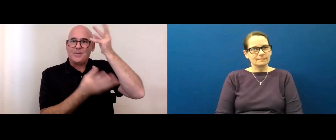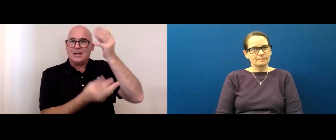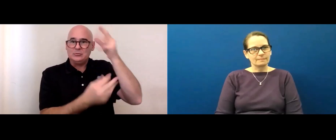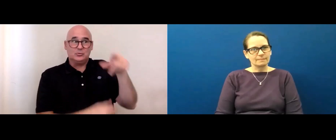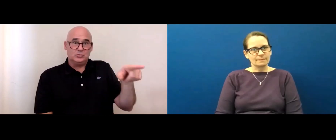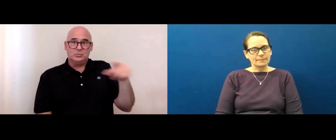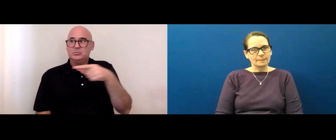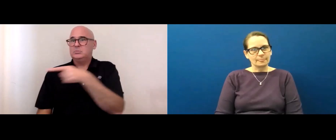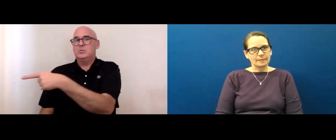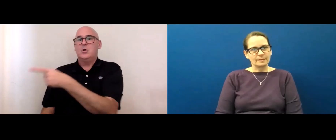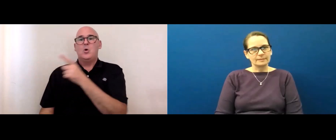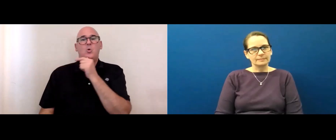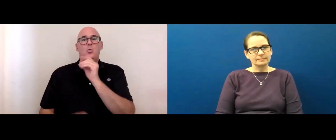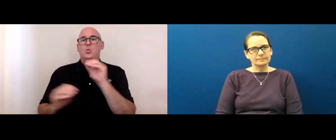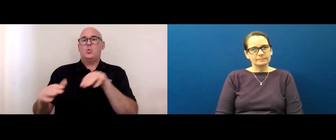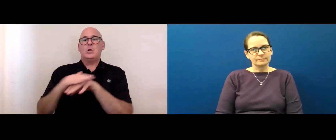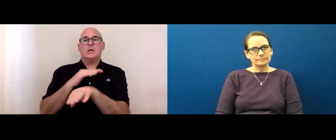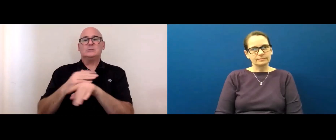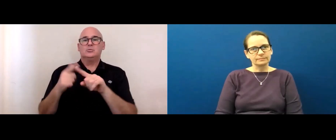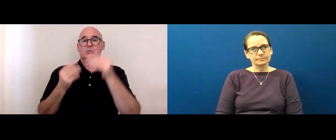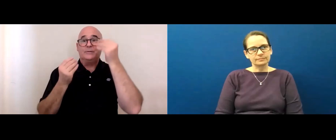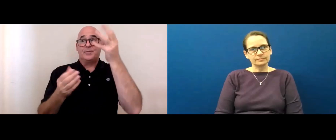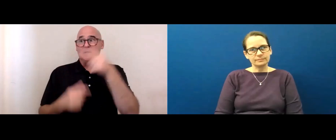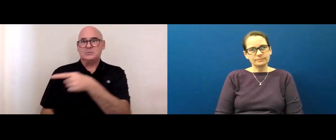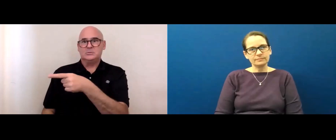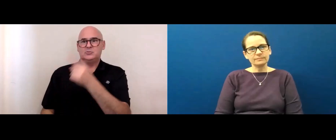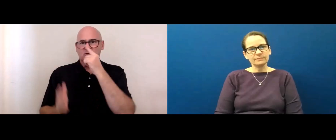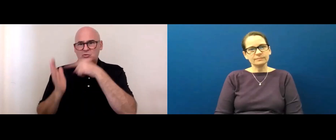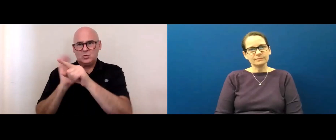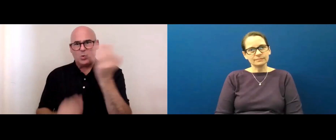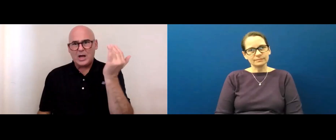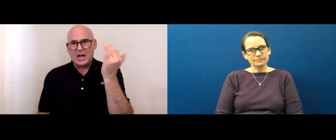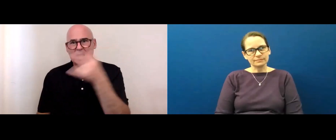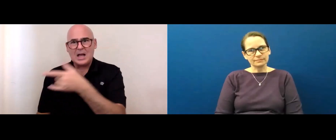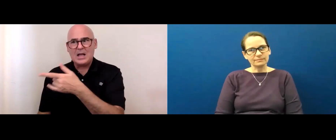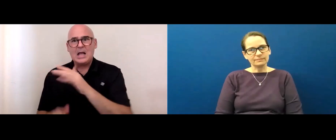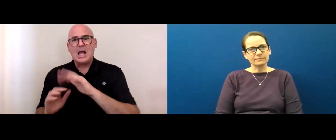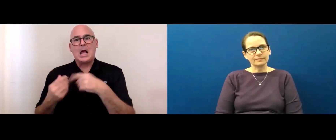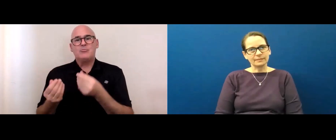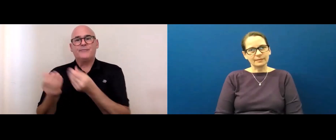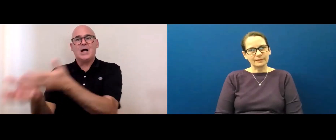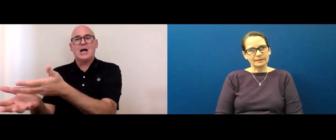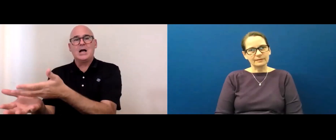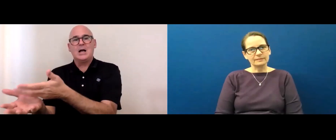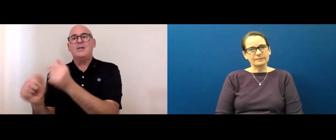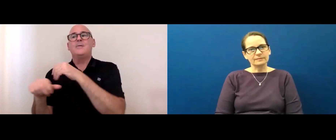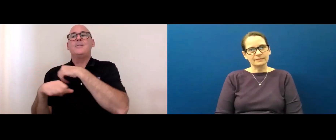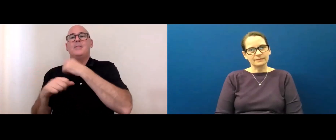you know they need access to information we need to check why they don't have the information